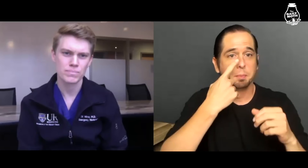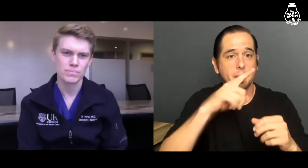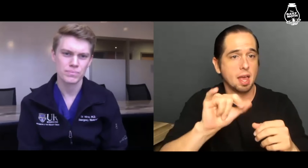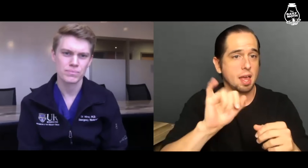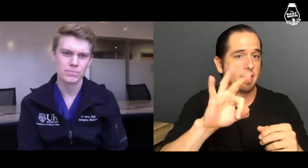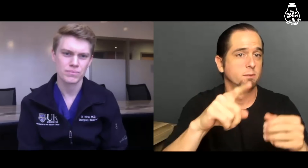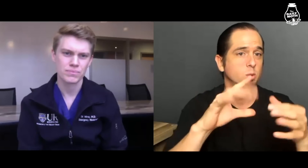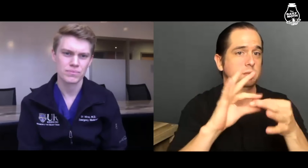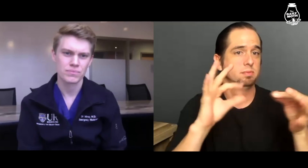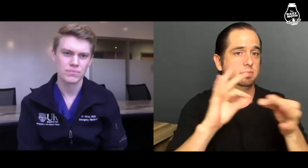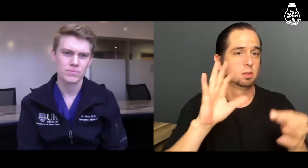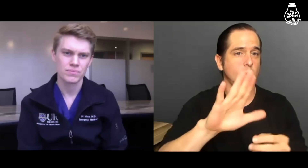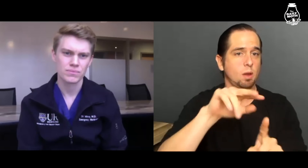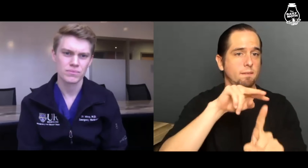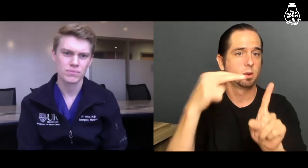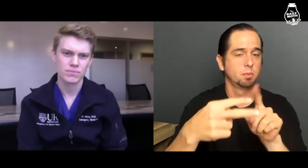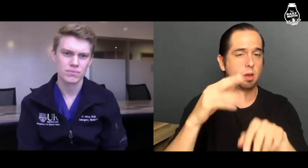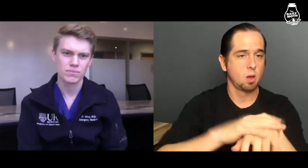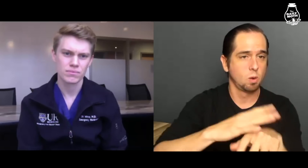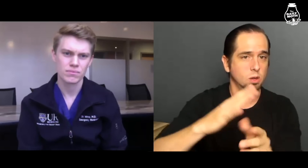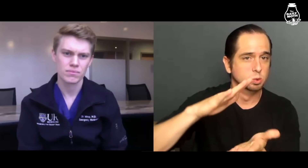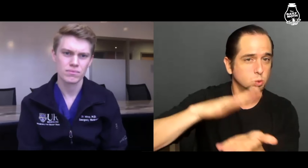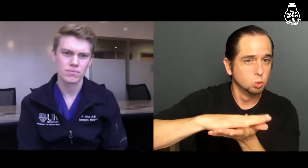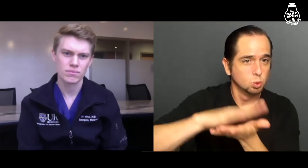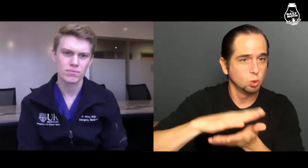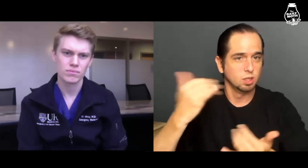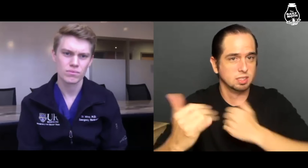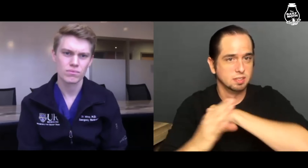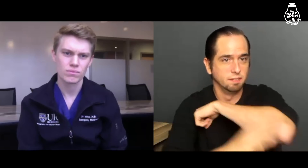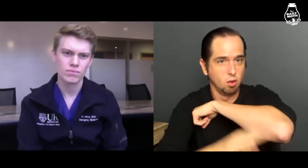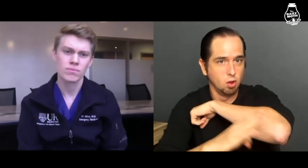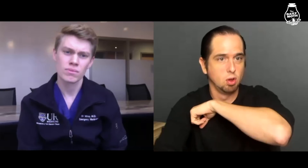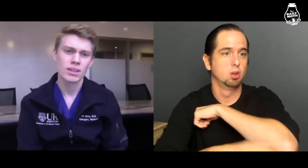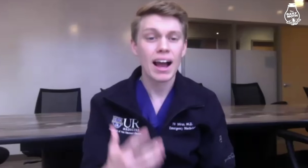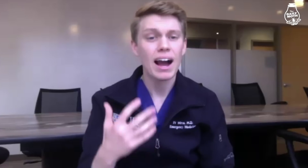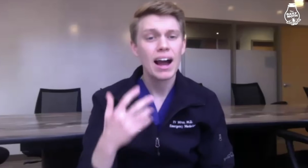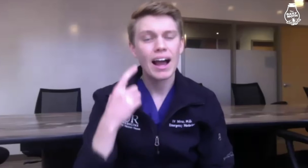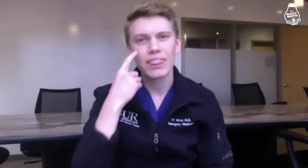Do you mind if you share your viewpoints on schools reopening this fall?